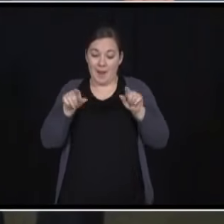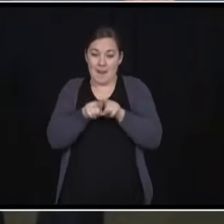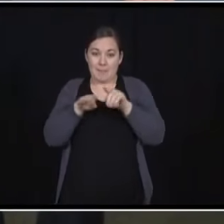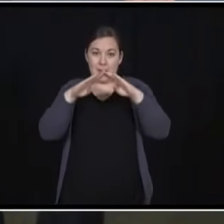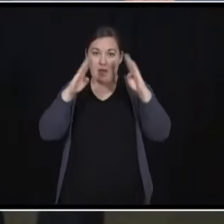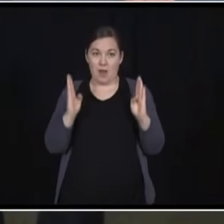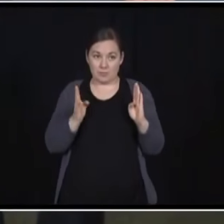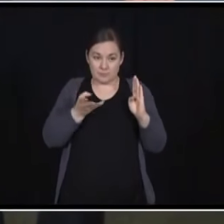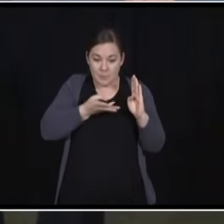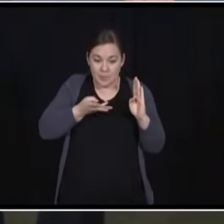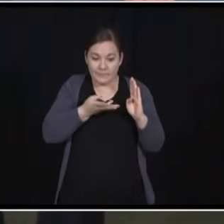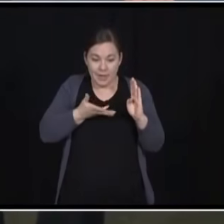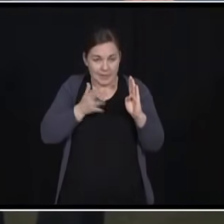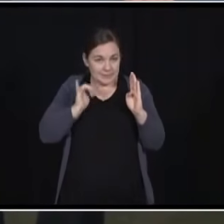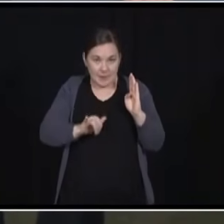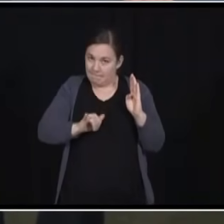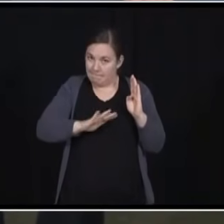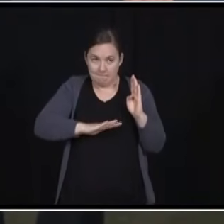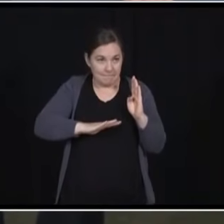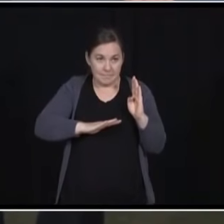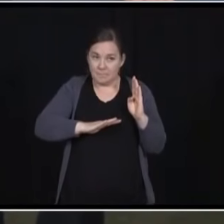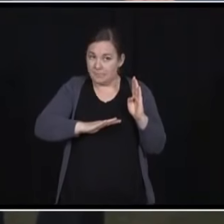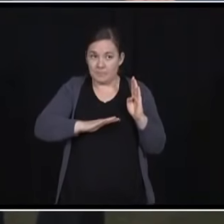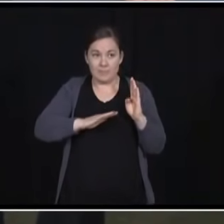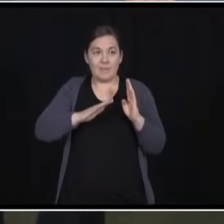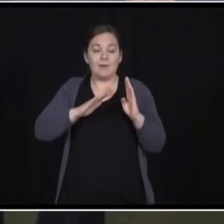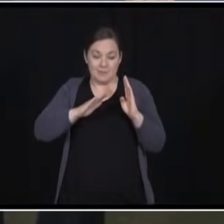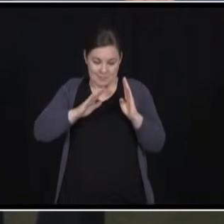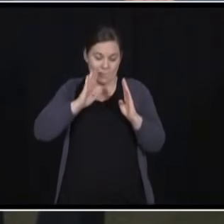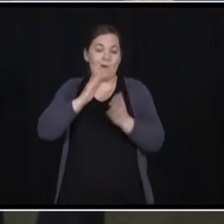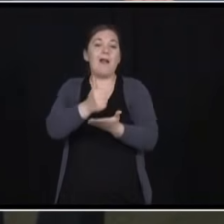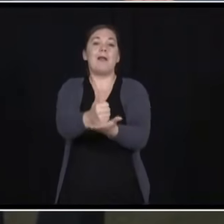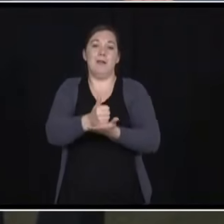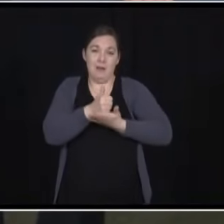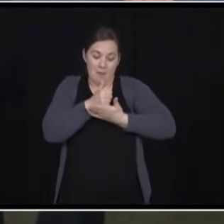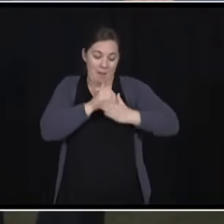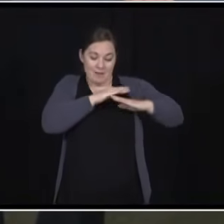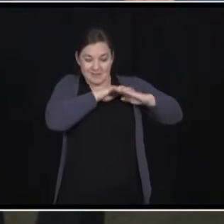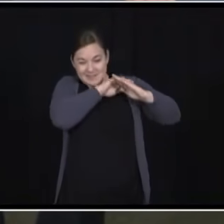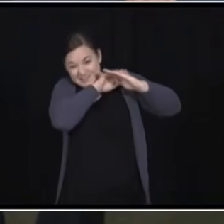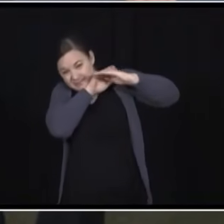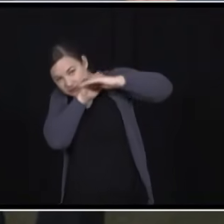said, do not get together large family gatherings. Stay within your own house (that is really